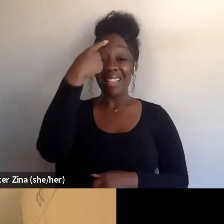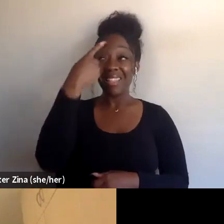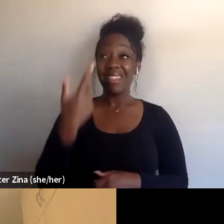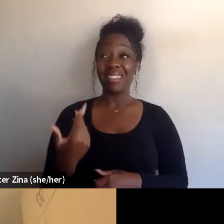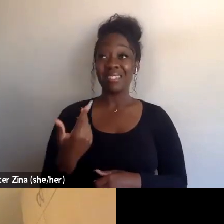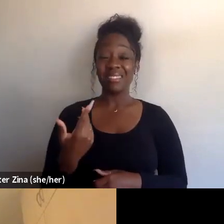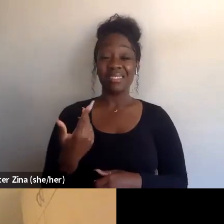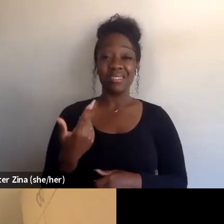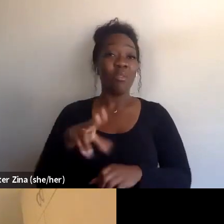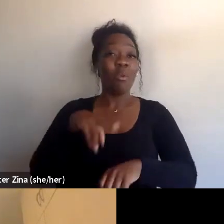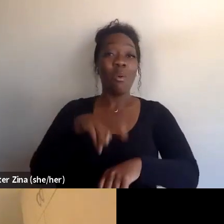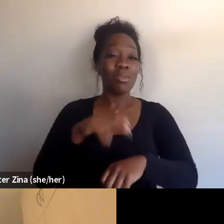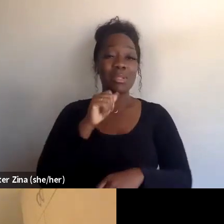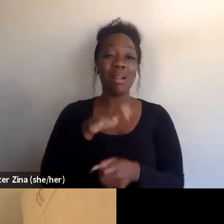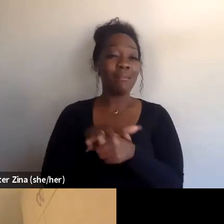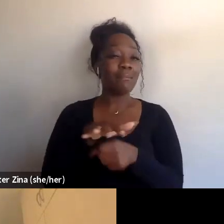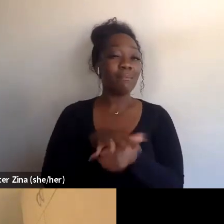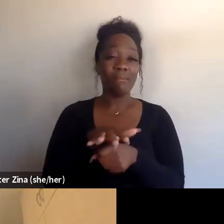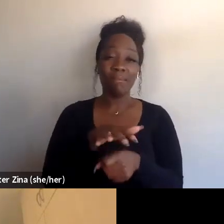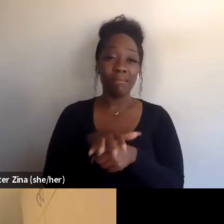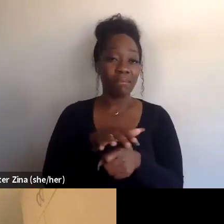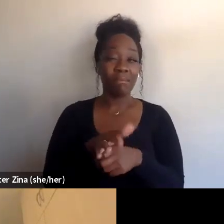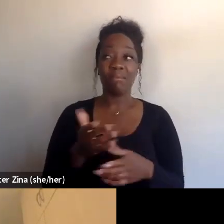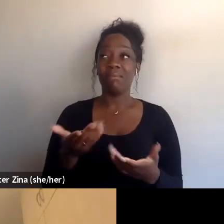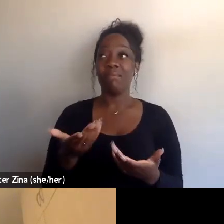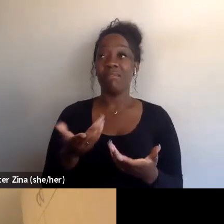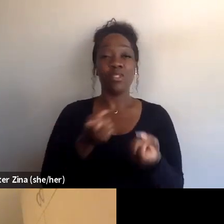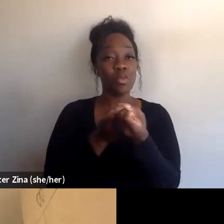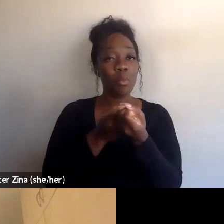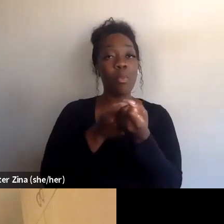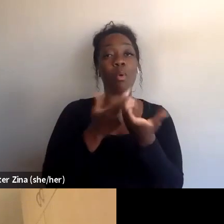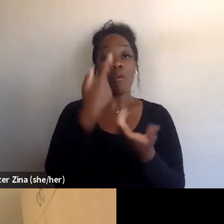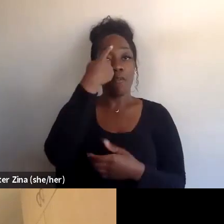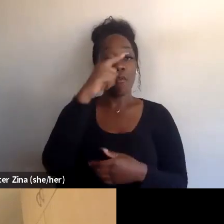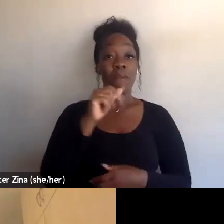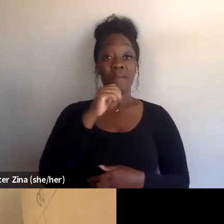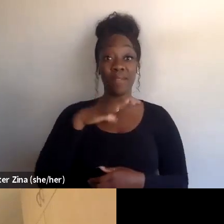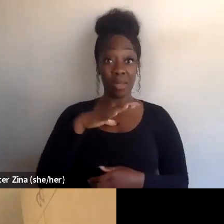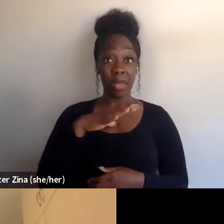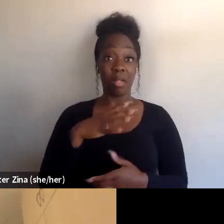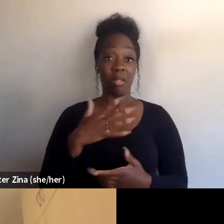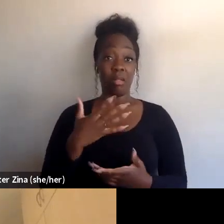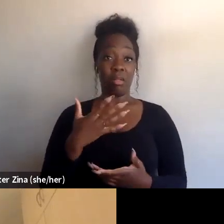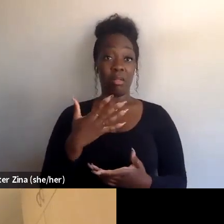that is done currently for female voices. I think female voices are doing a lot of the work